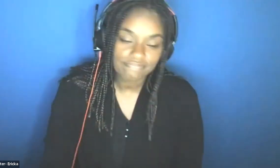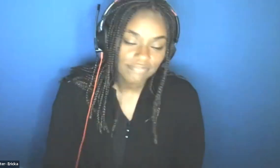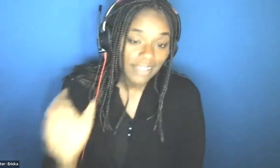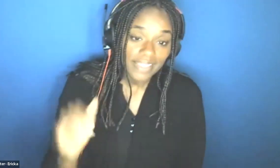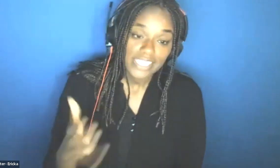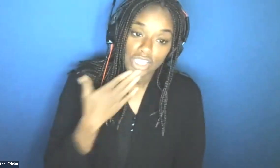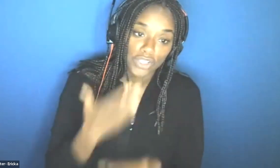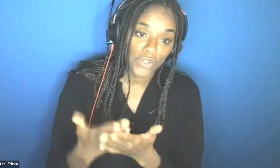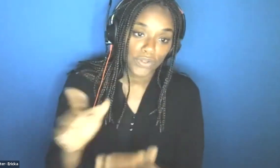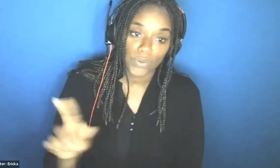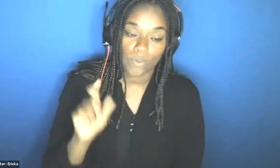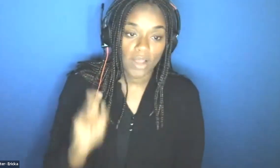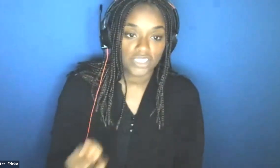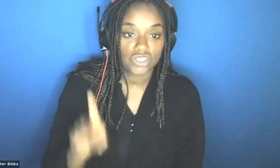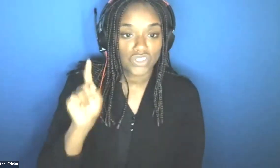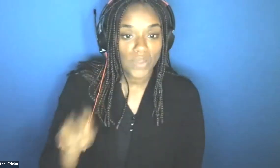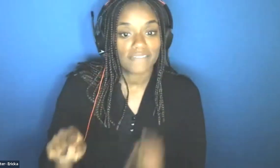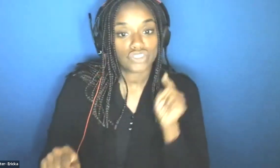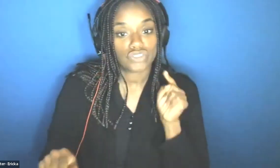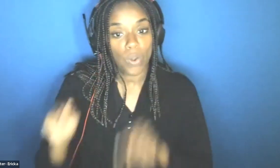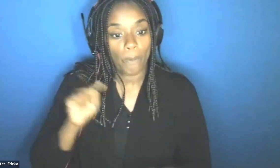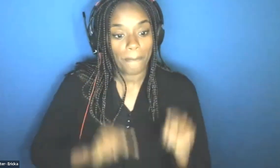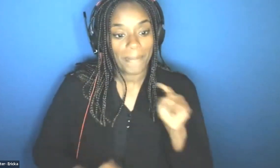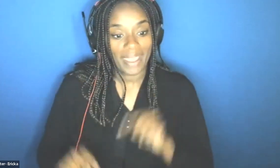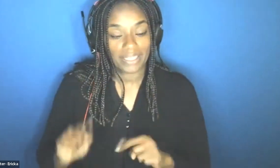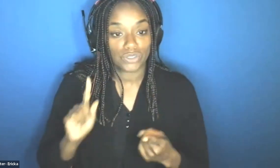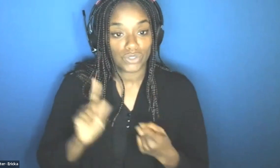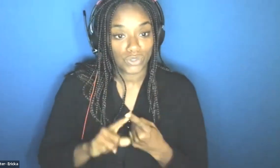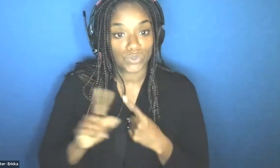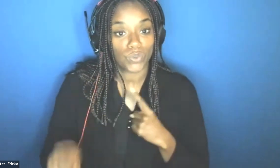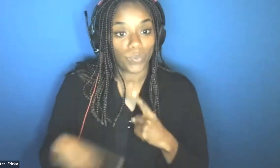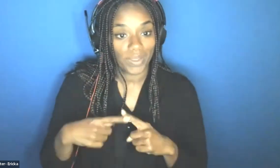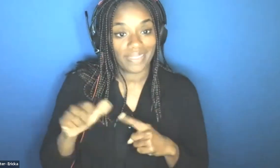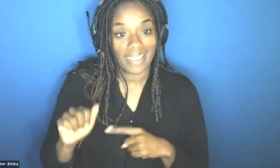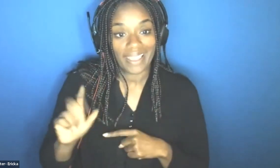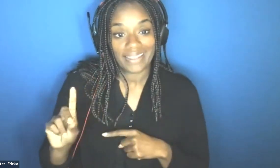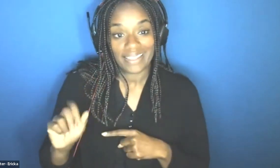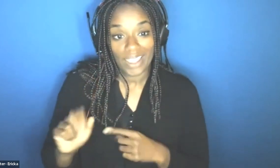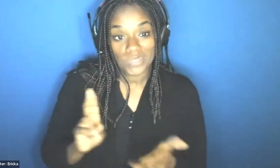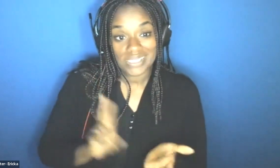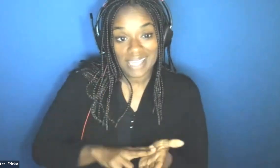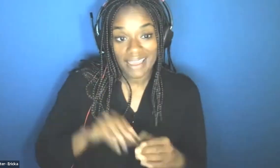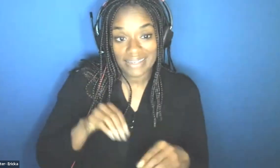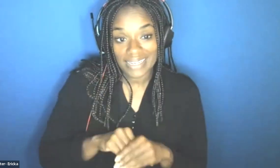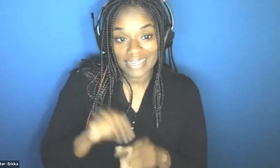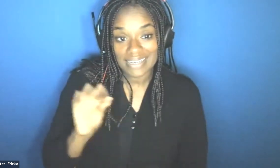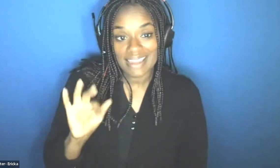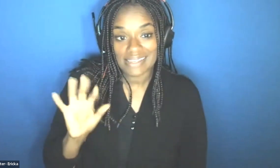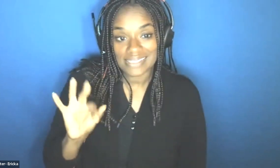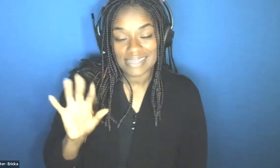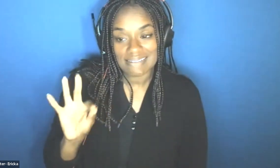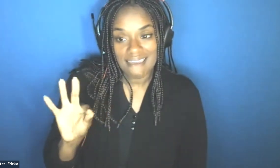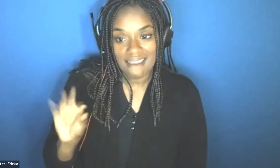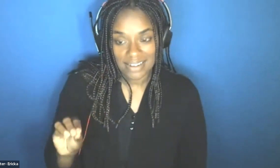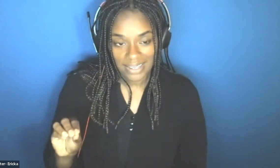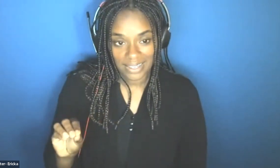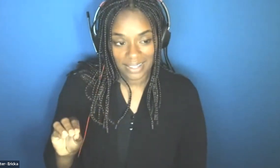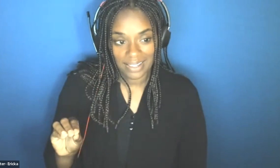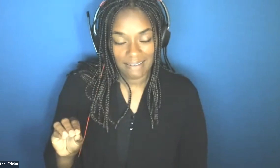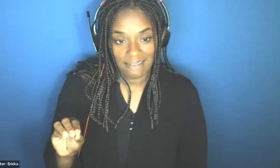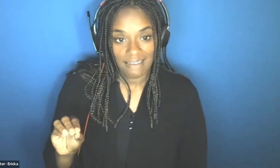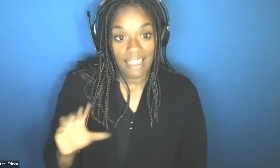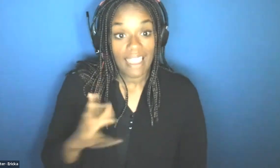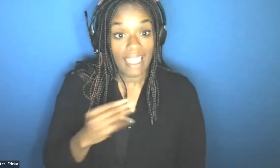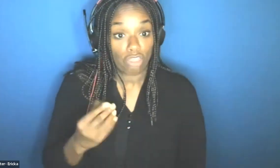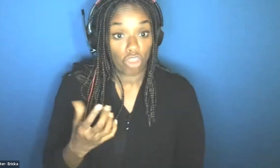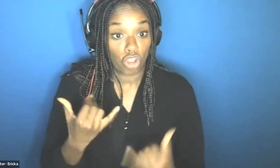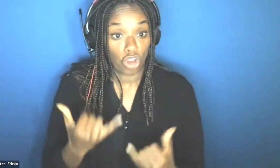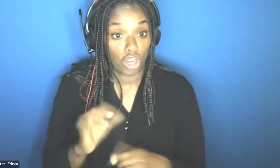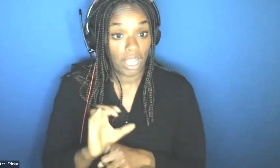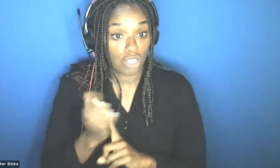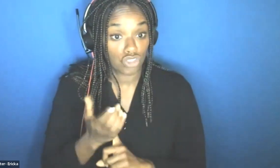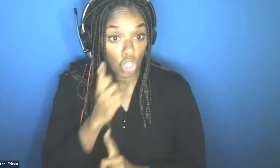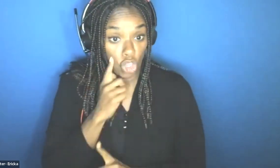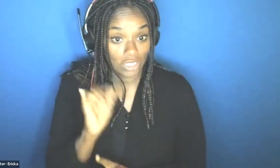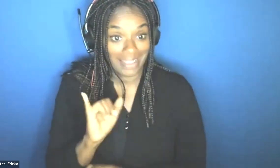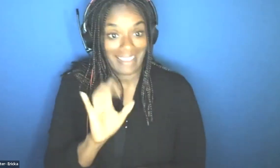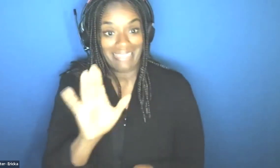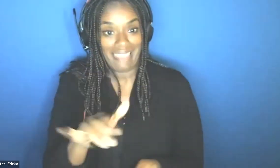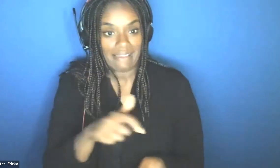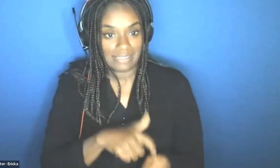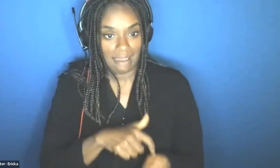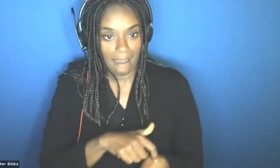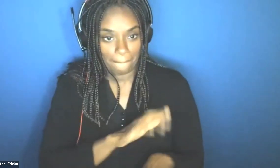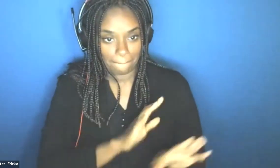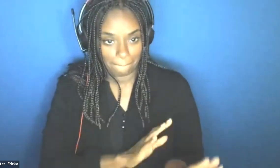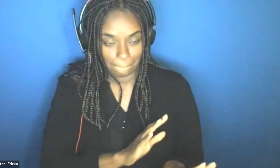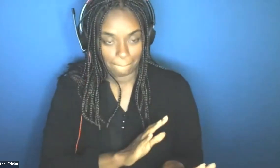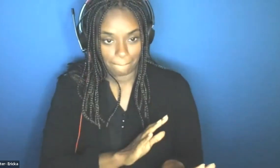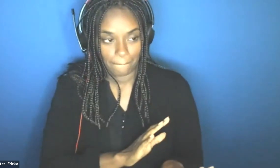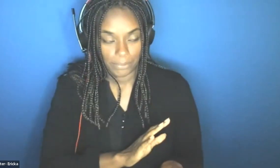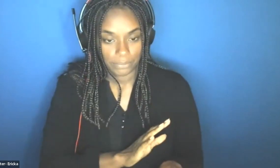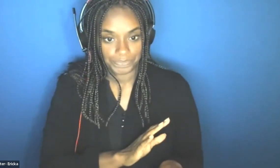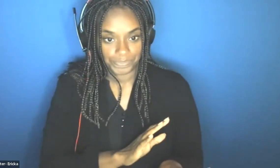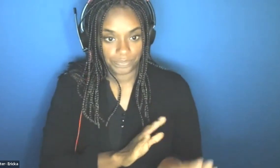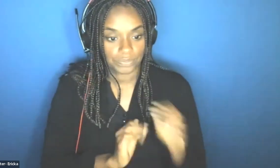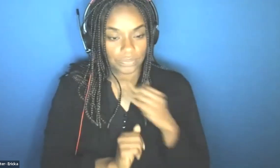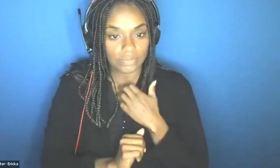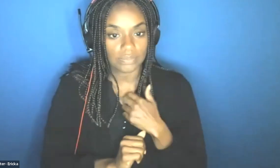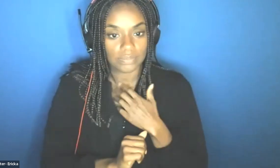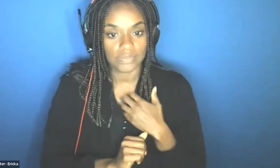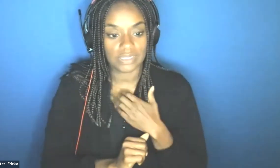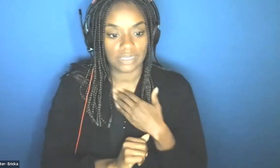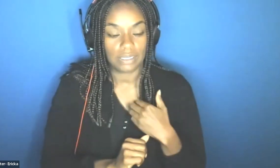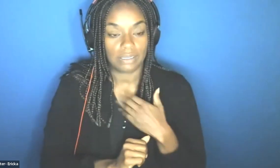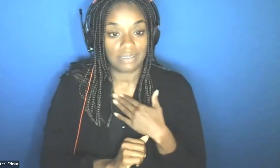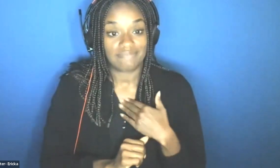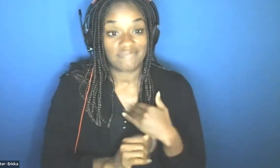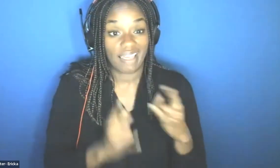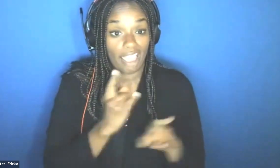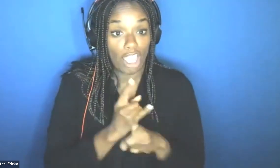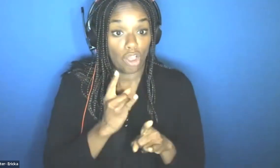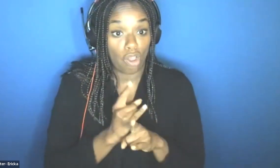Why are people who are abusing alcohol protected under the ADA but not people who are currently using other drugs?